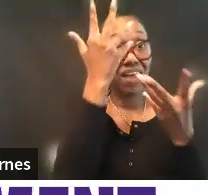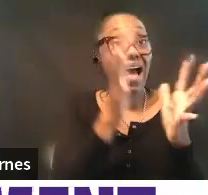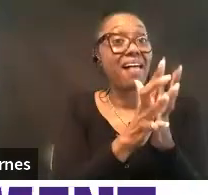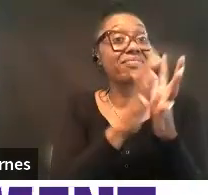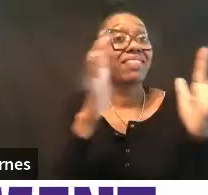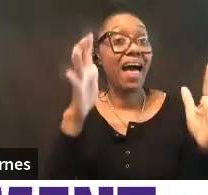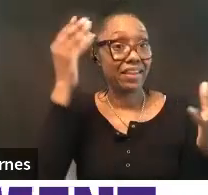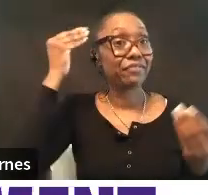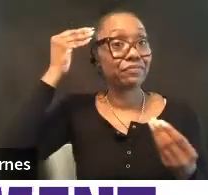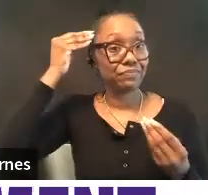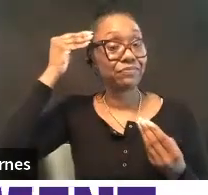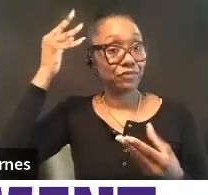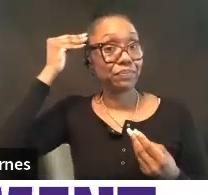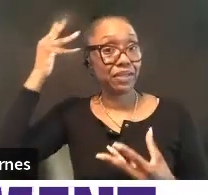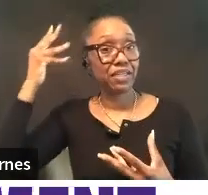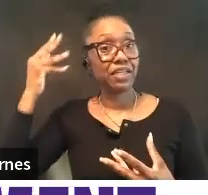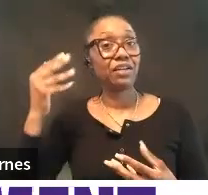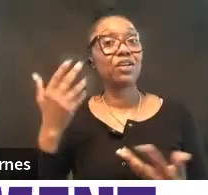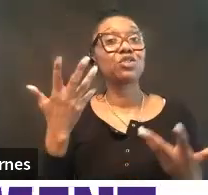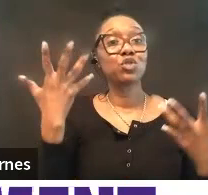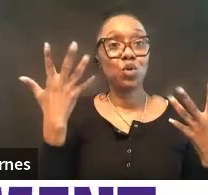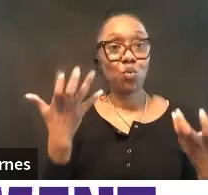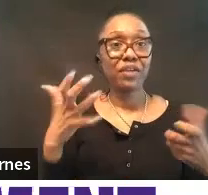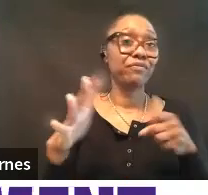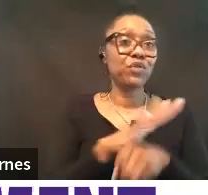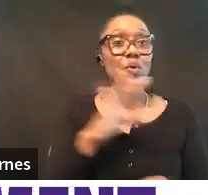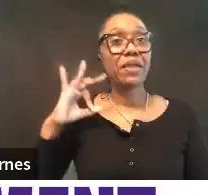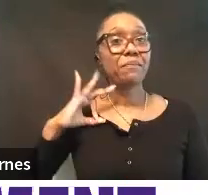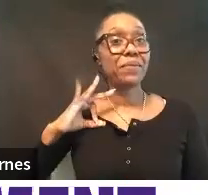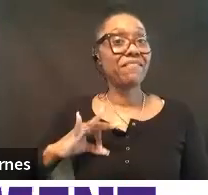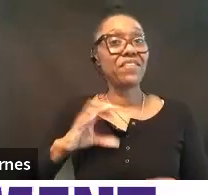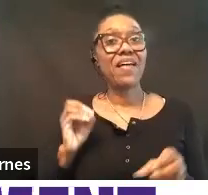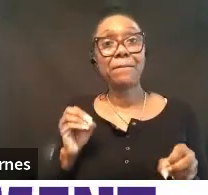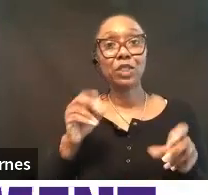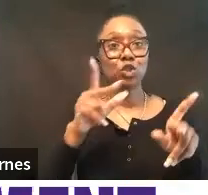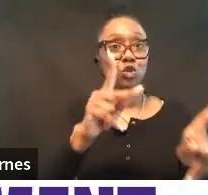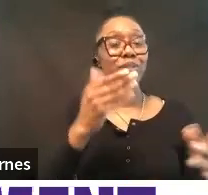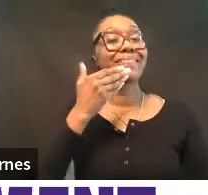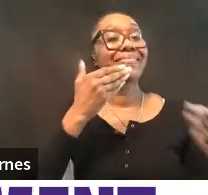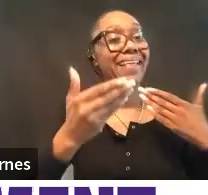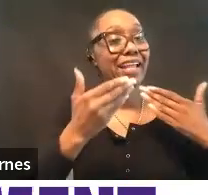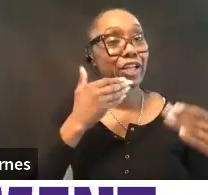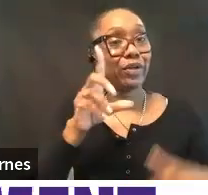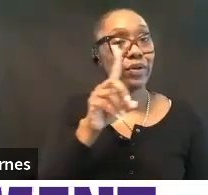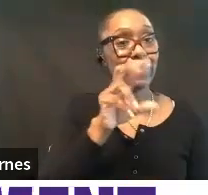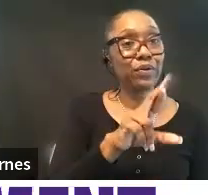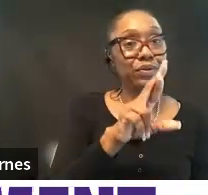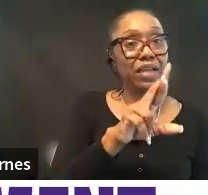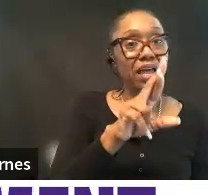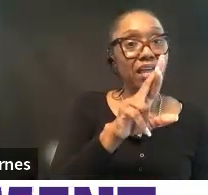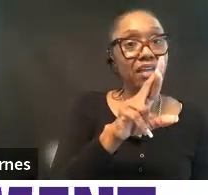So they wanted to take full benefit of this opportunity. So thank you. Dr. Fasail, Donald, Dr, Angelosi, very informative.